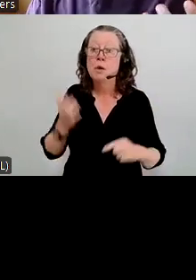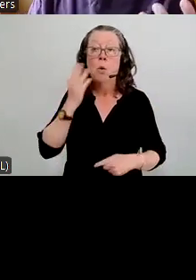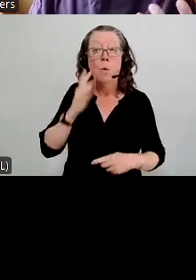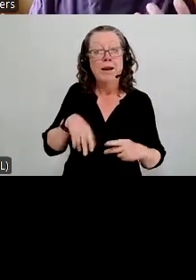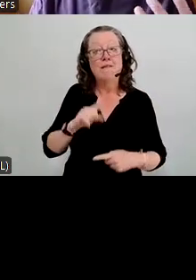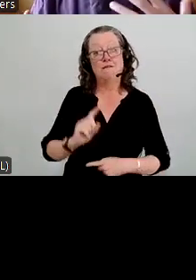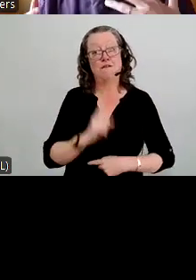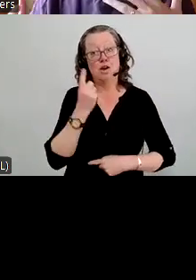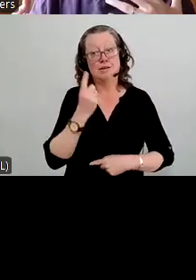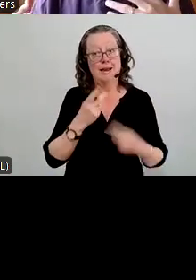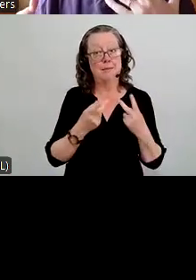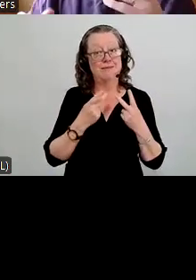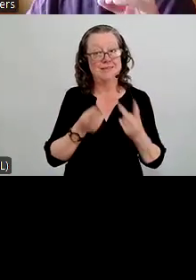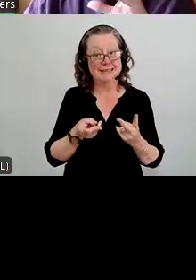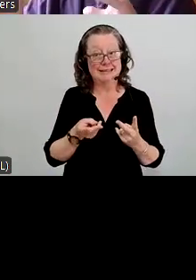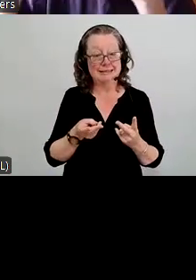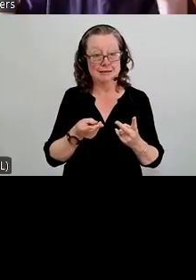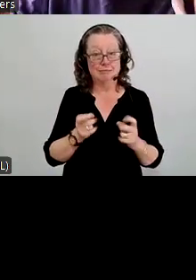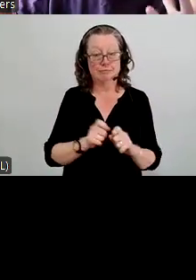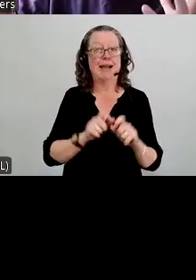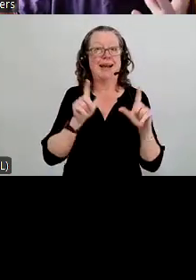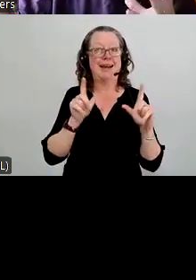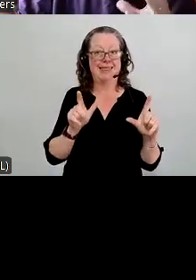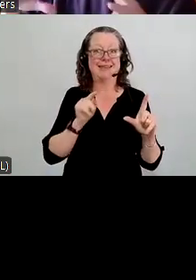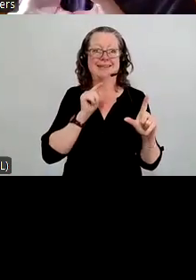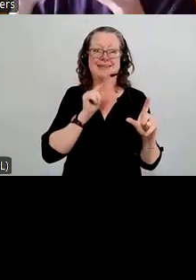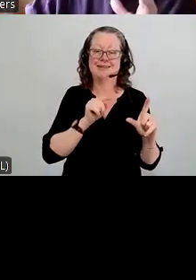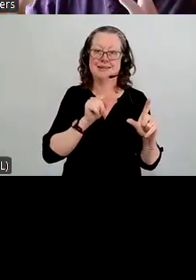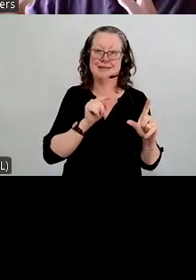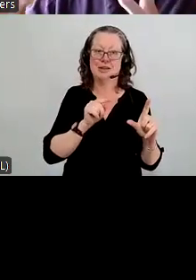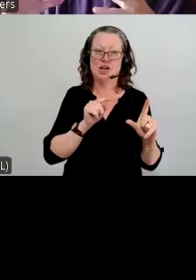the British Museum the very first time. I get this consent pop-up.